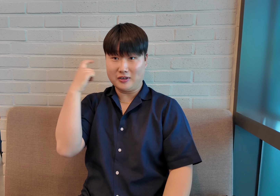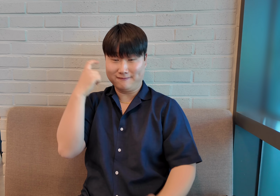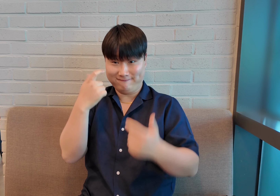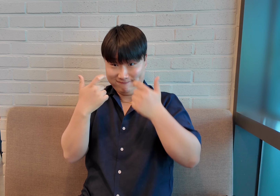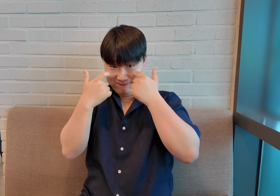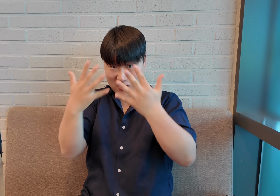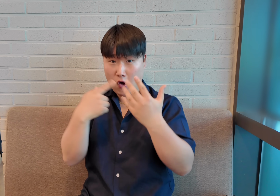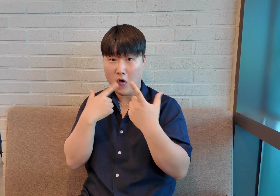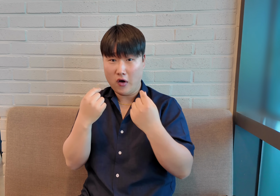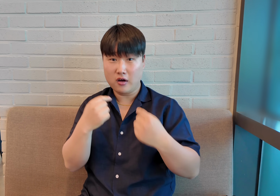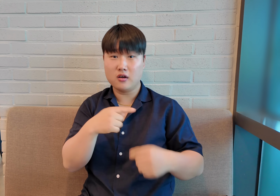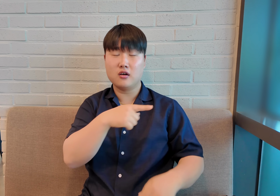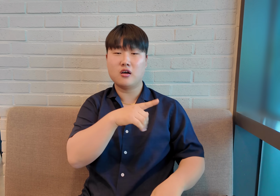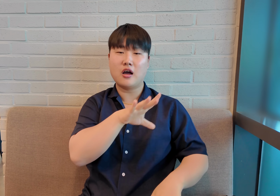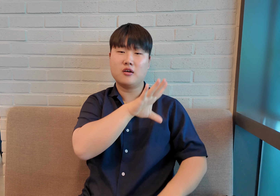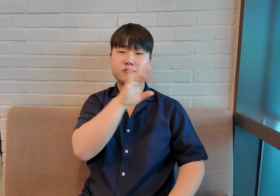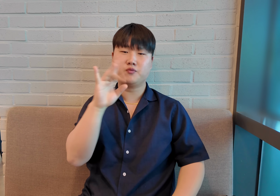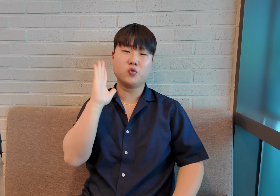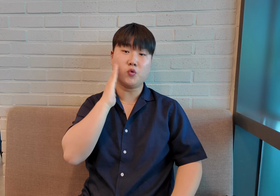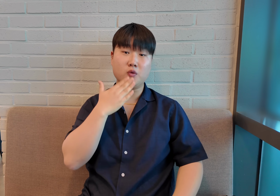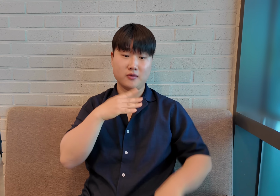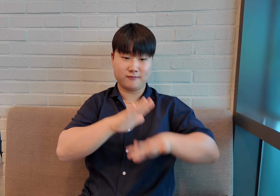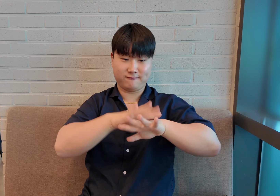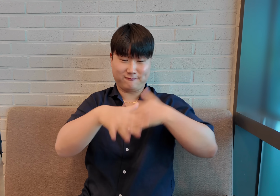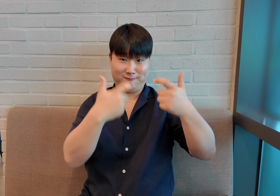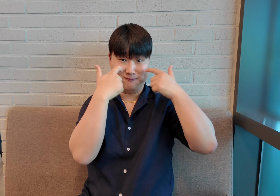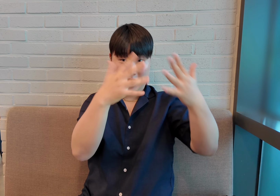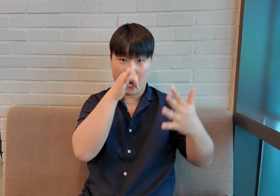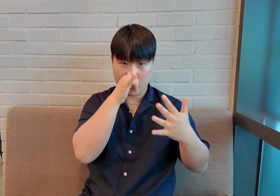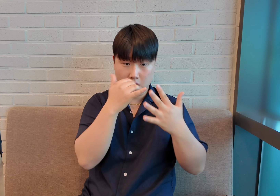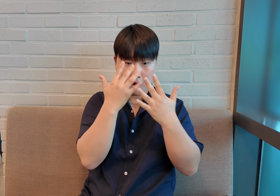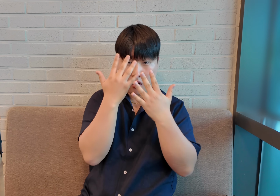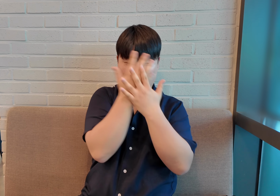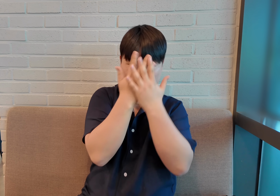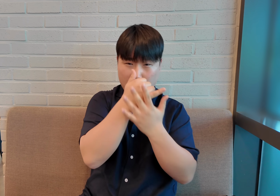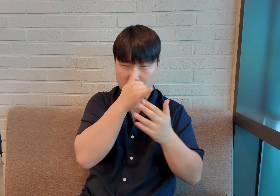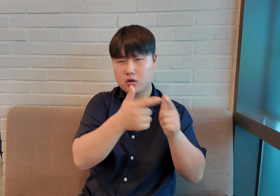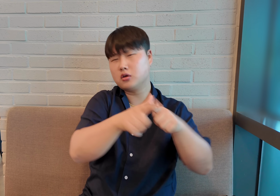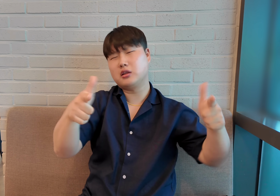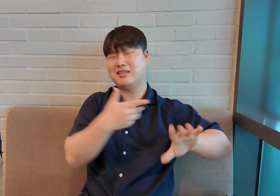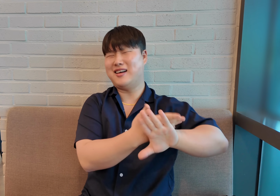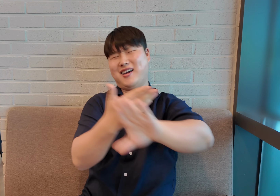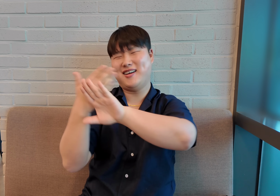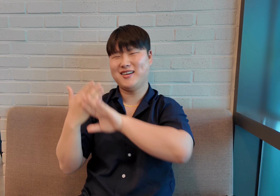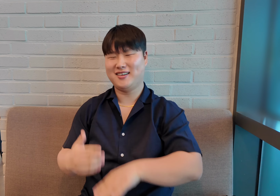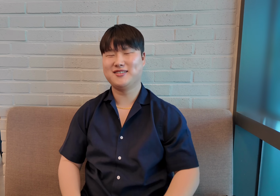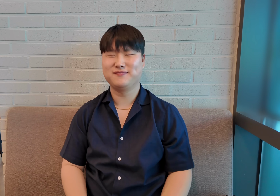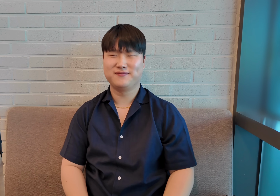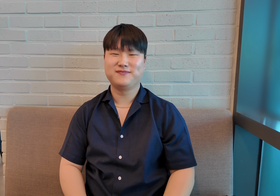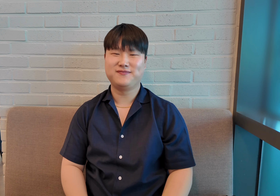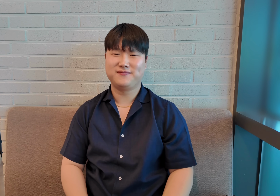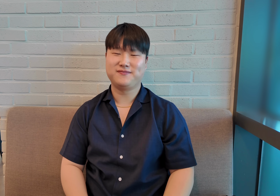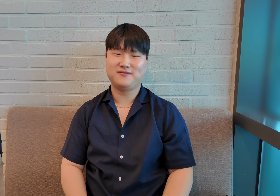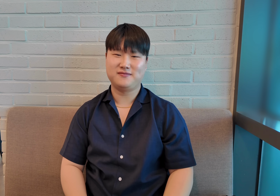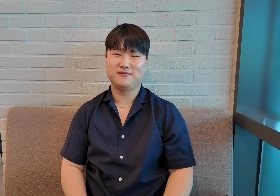there are also deaf people who can use the correct sign language as clearly as an announcer. Some people use it a little bit incorrectly. It's all different.